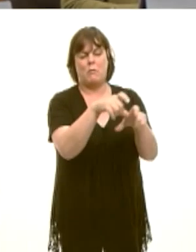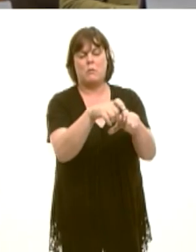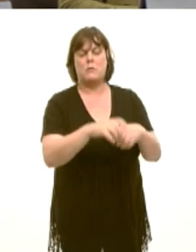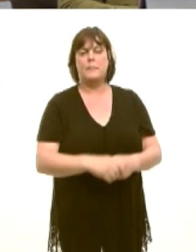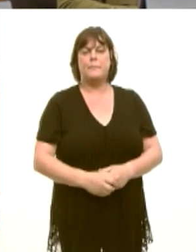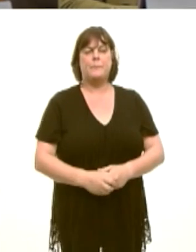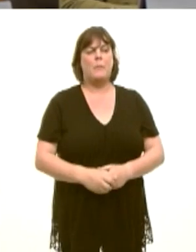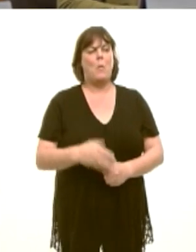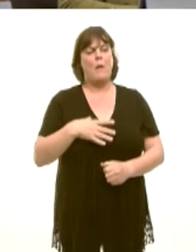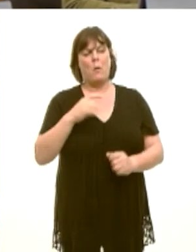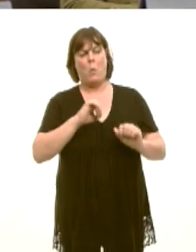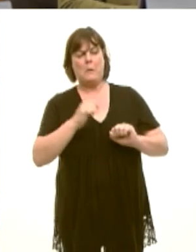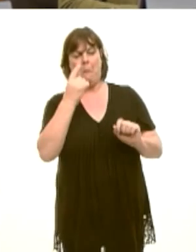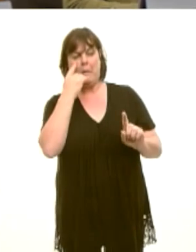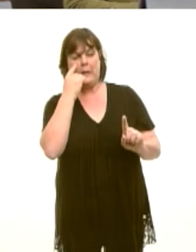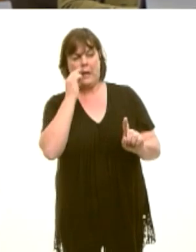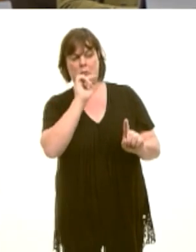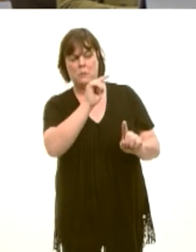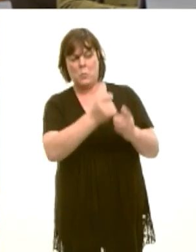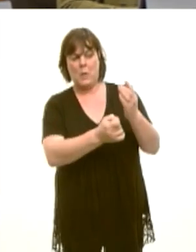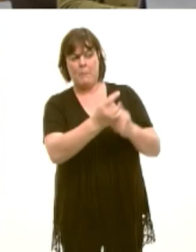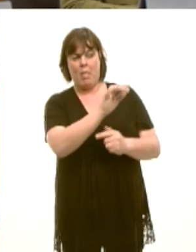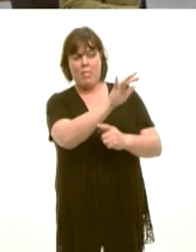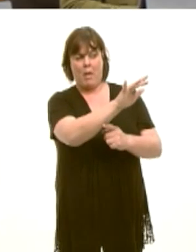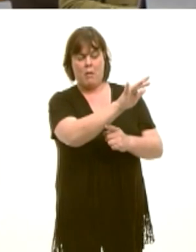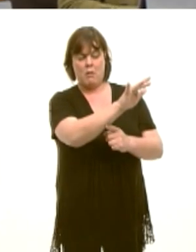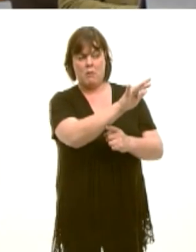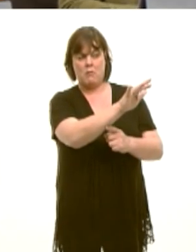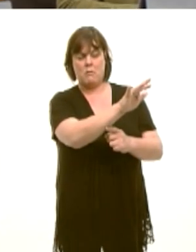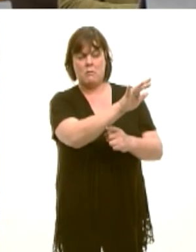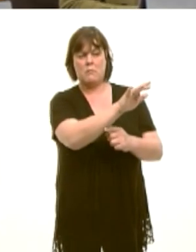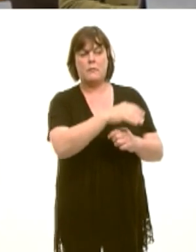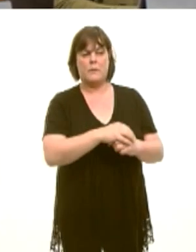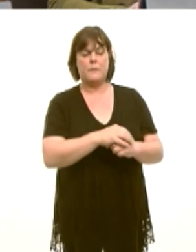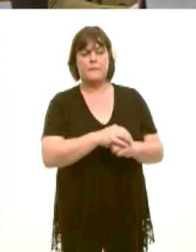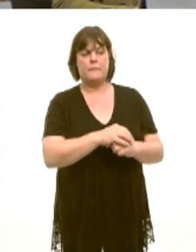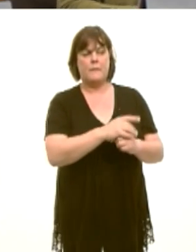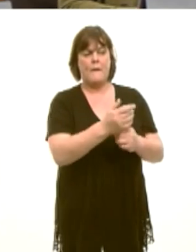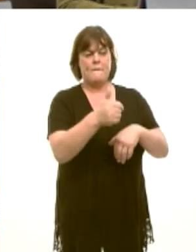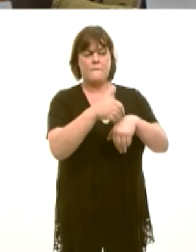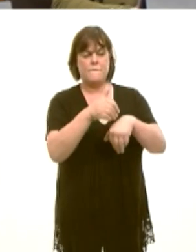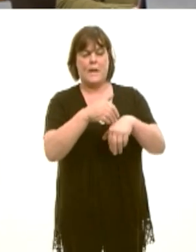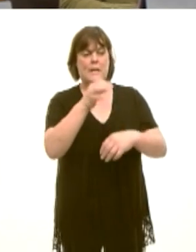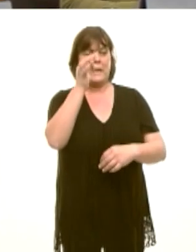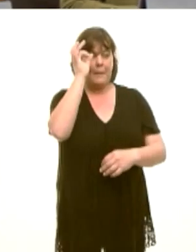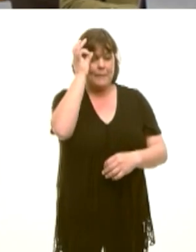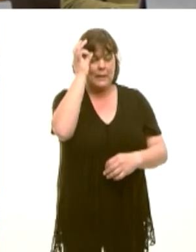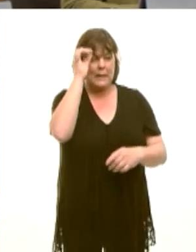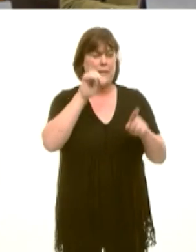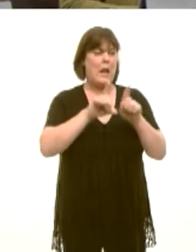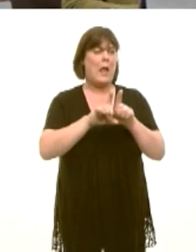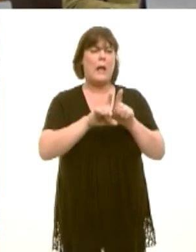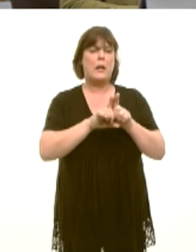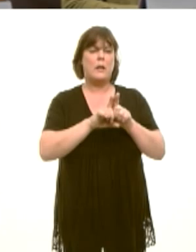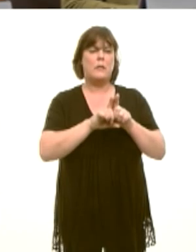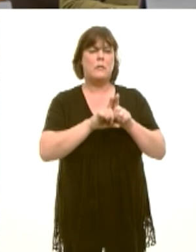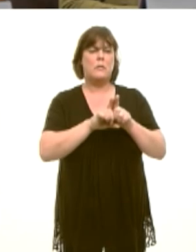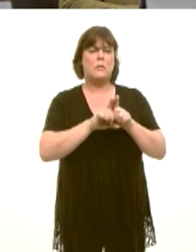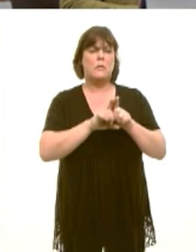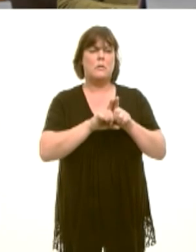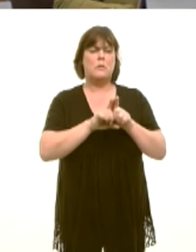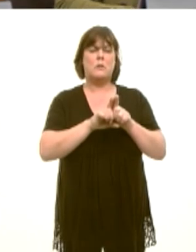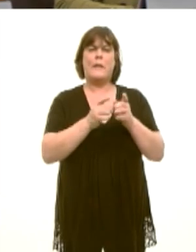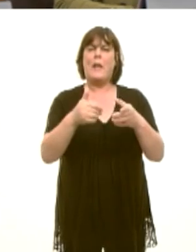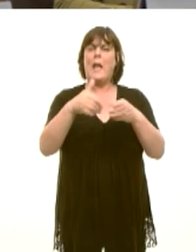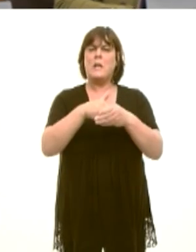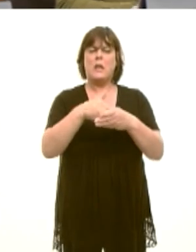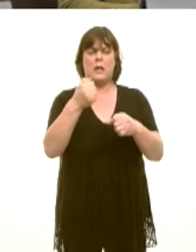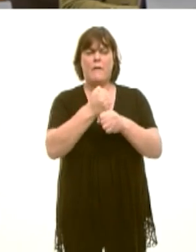to been seen what impact this will have on committees such as the joint ministerial committee